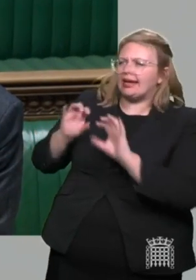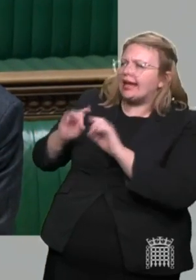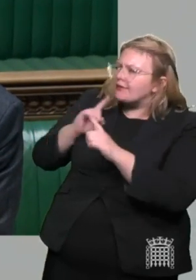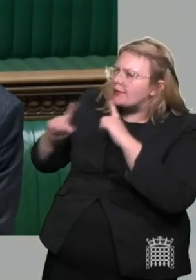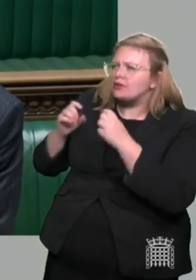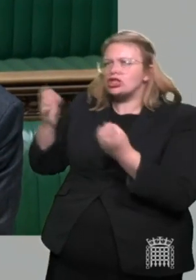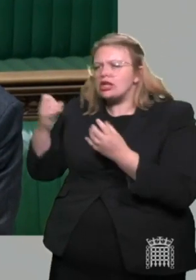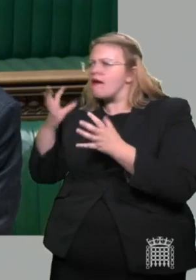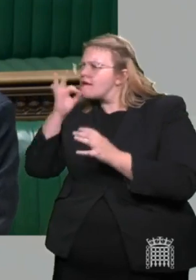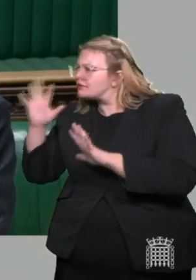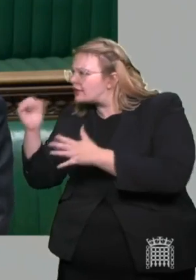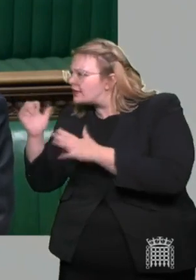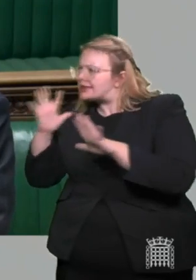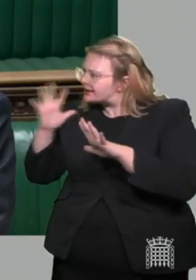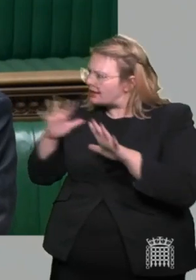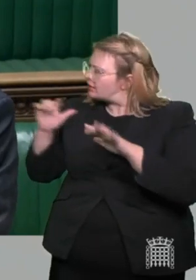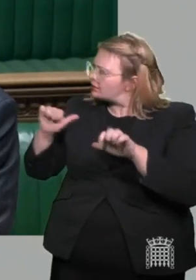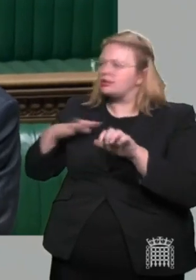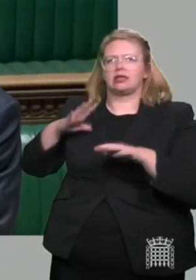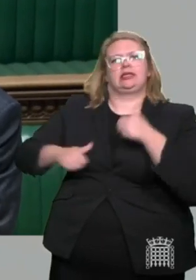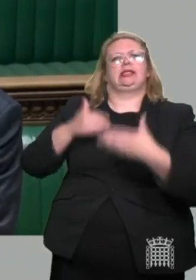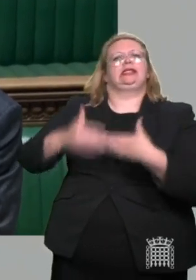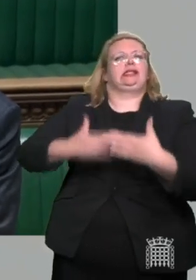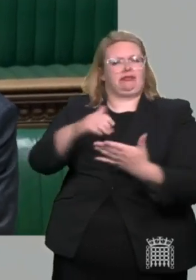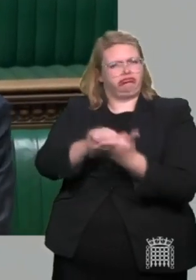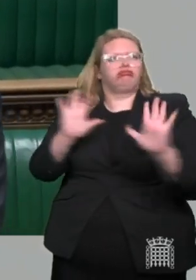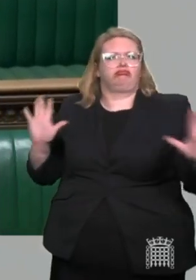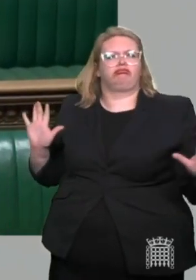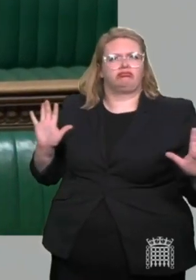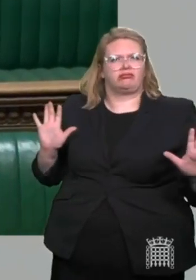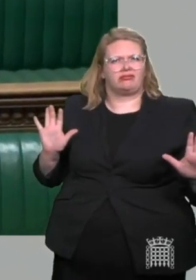me throughout this whole thing. But I think people will find it absolutely bizarre that he is